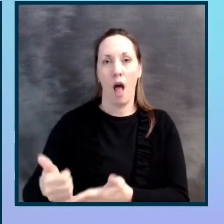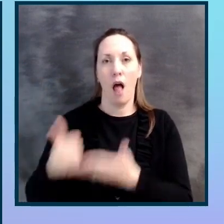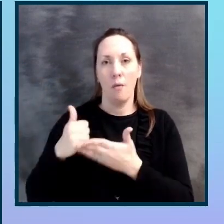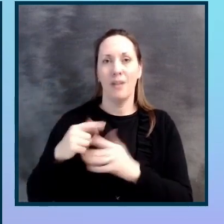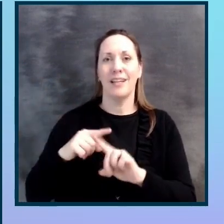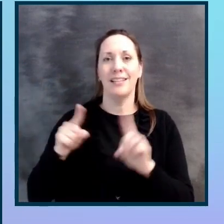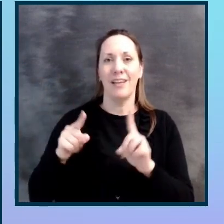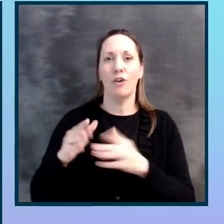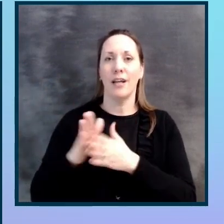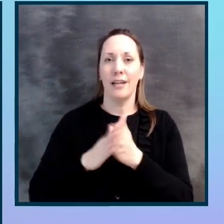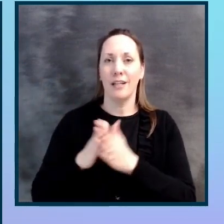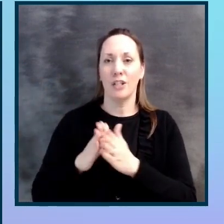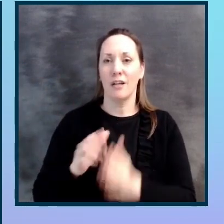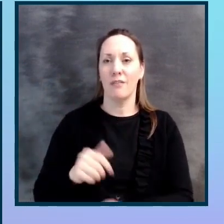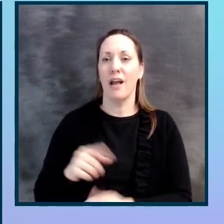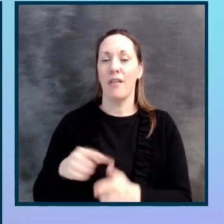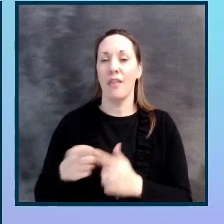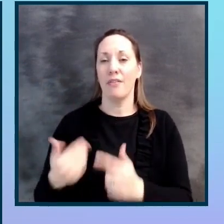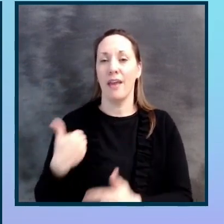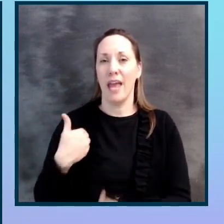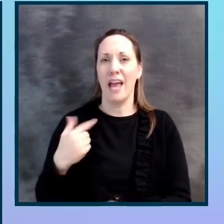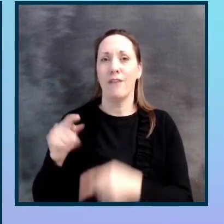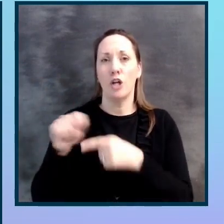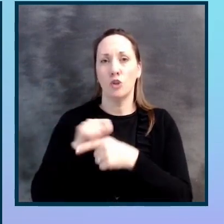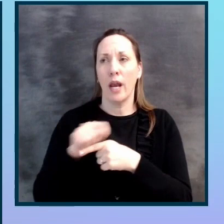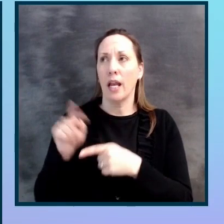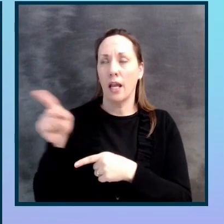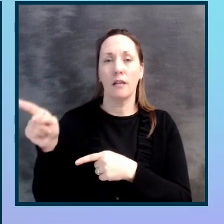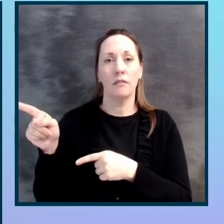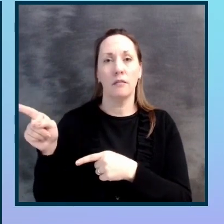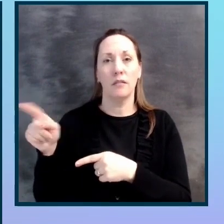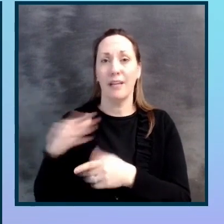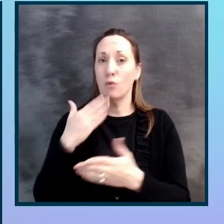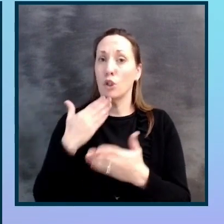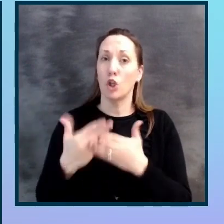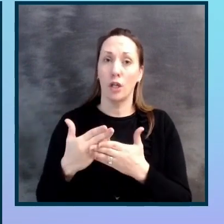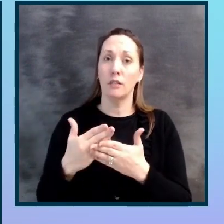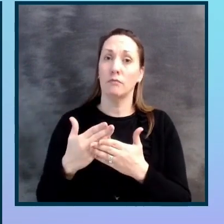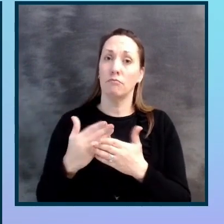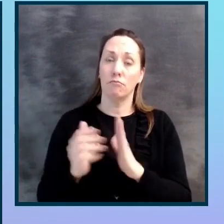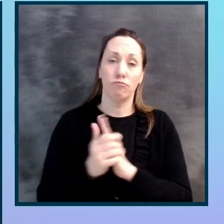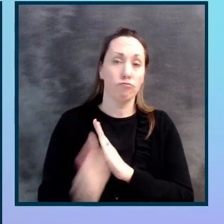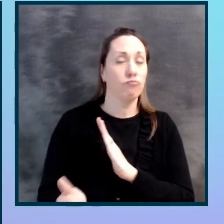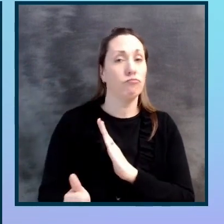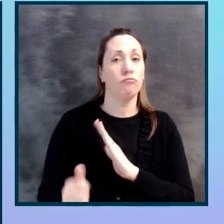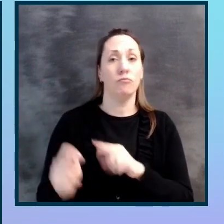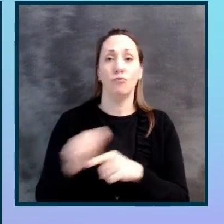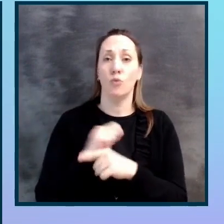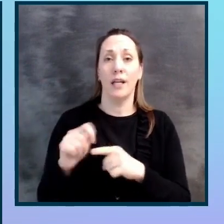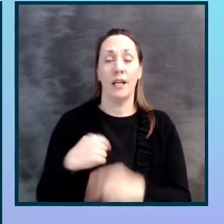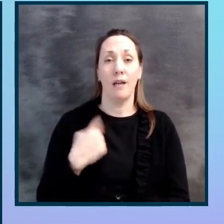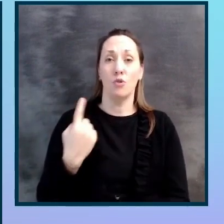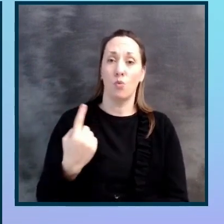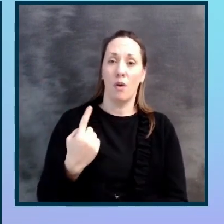and they hire, or, and they have training and really good, really good training. I was one of the individuals who took it.